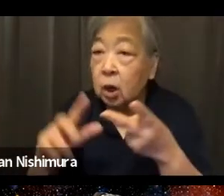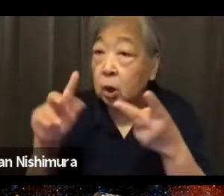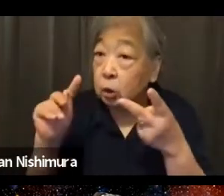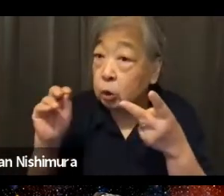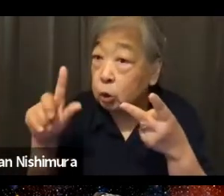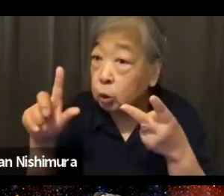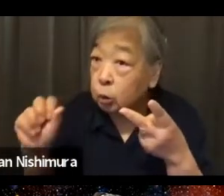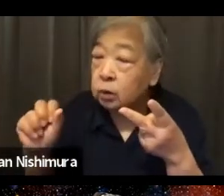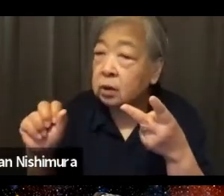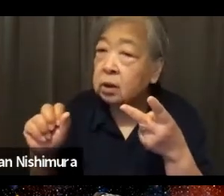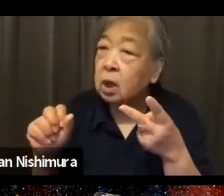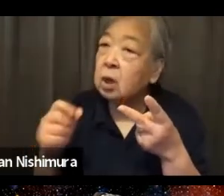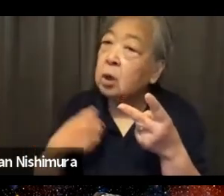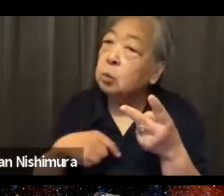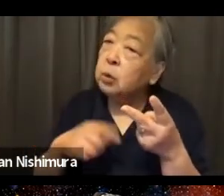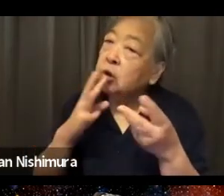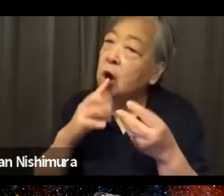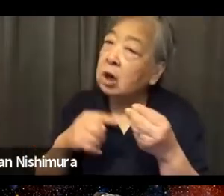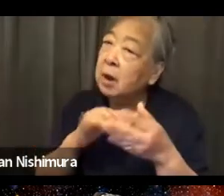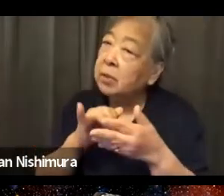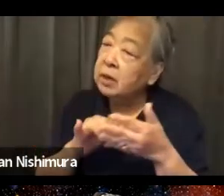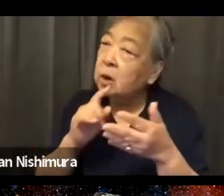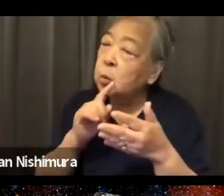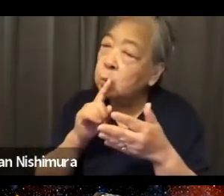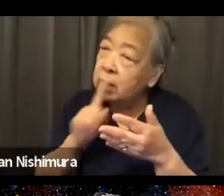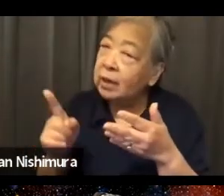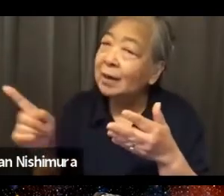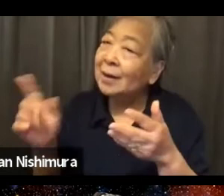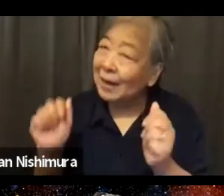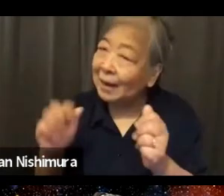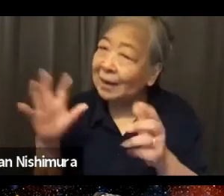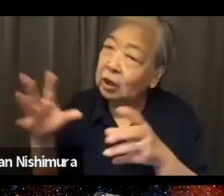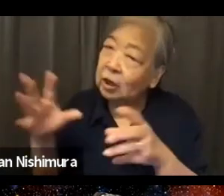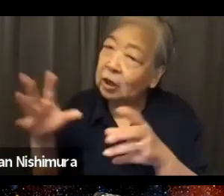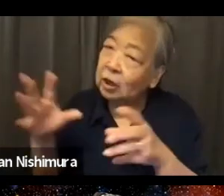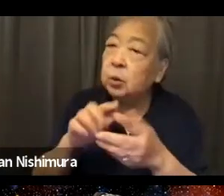in a way that really has them integrate into the campus and not have them be afraid or